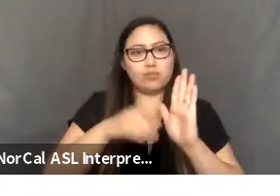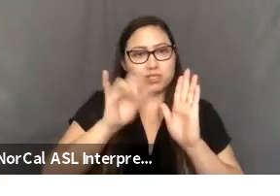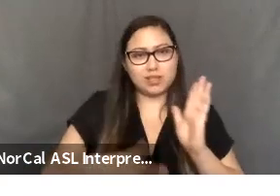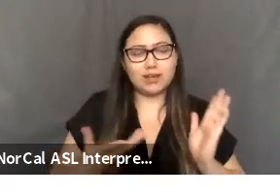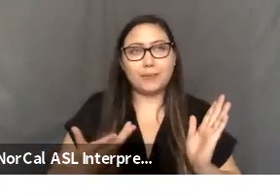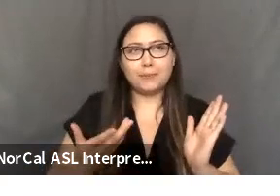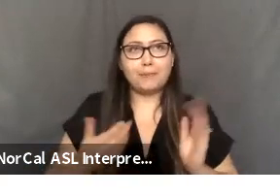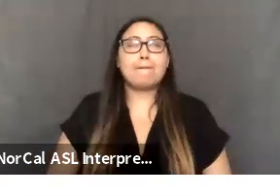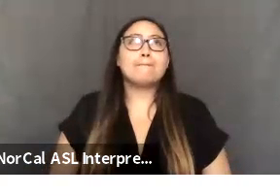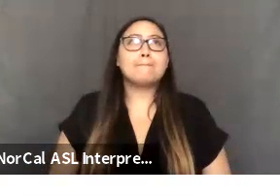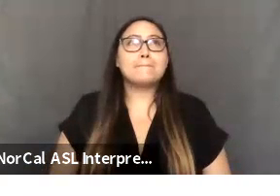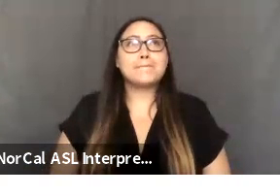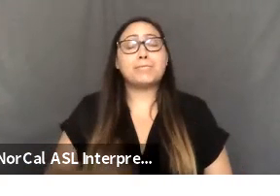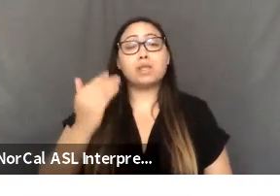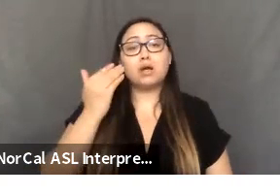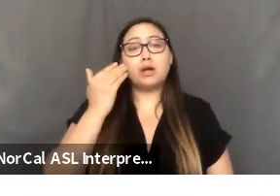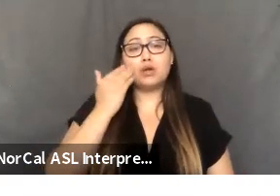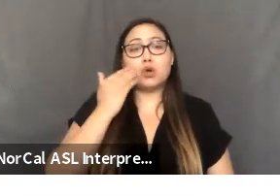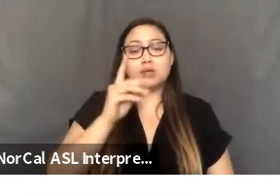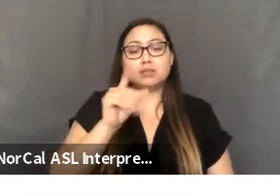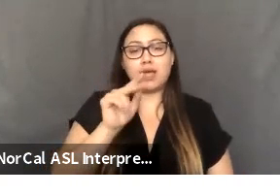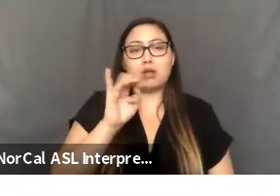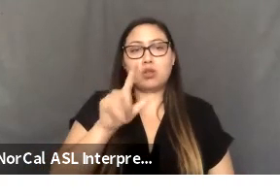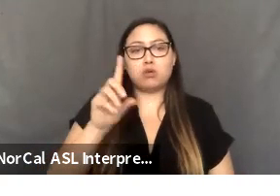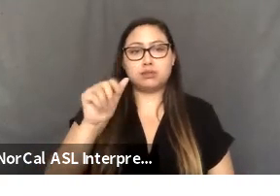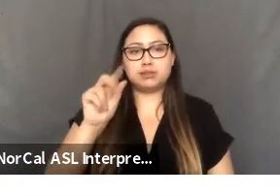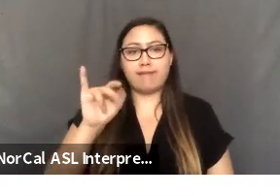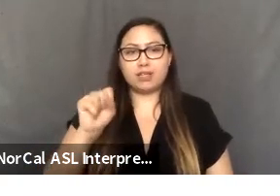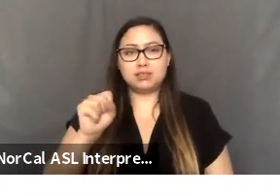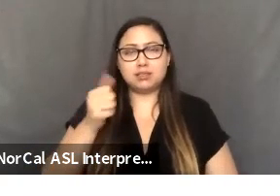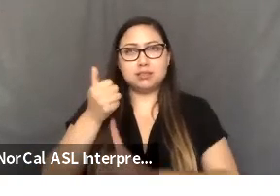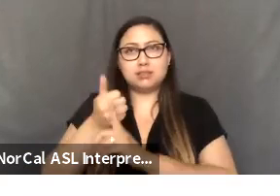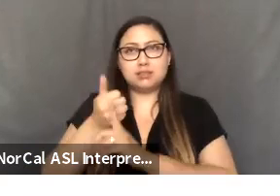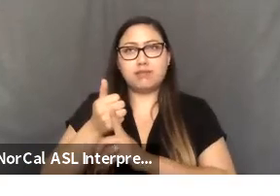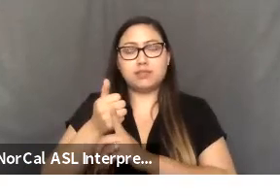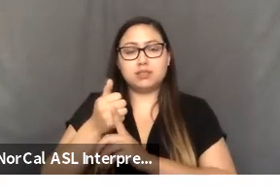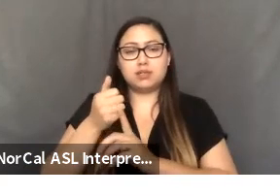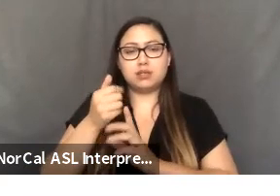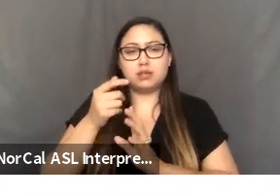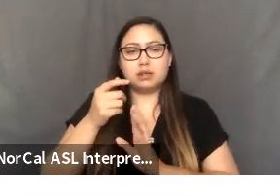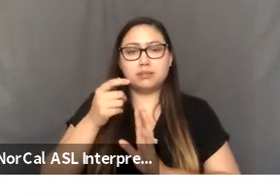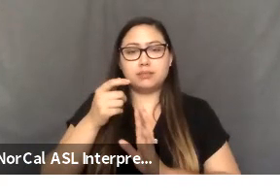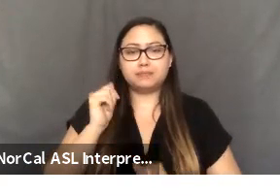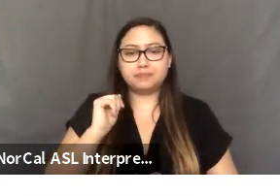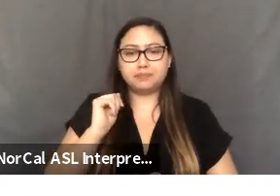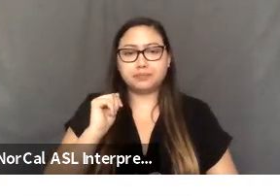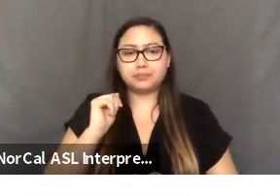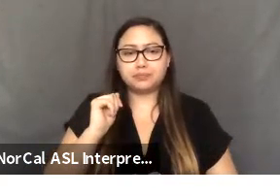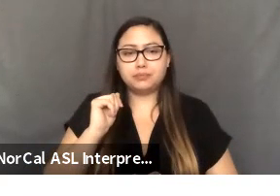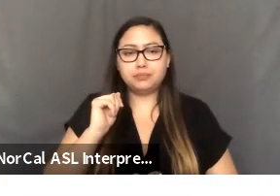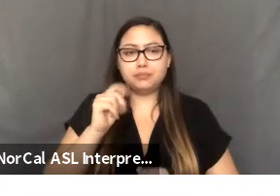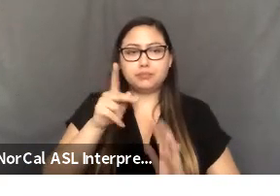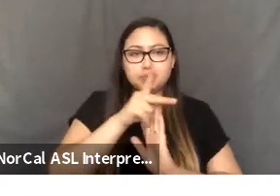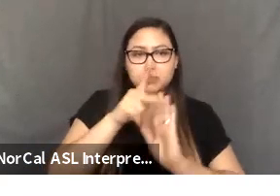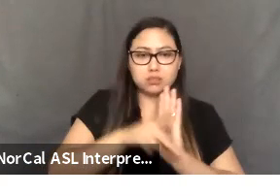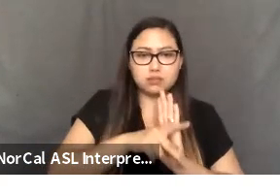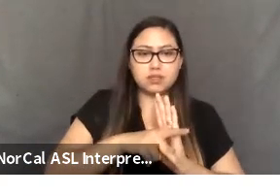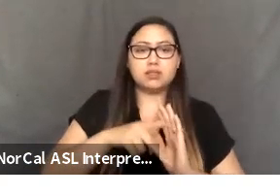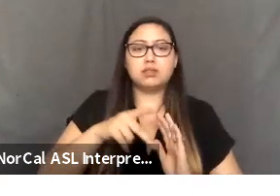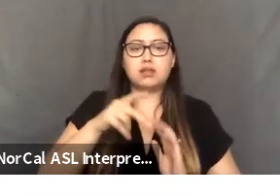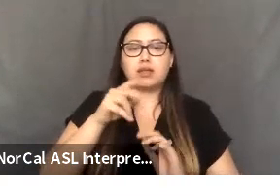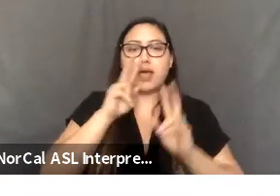I know Daniel Davis, a Policy Analyst with the ACL American Community Living, he talked about